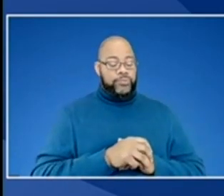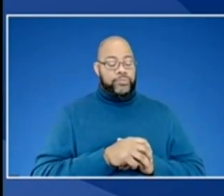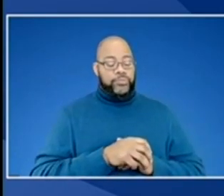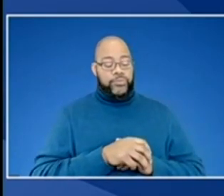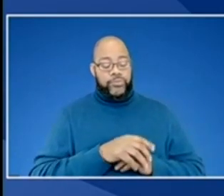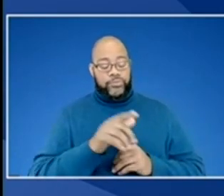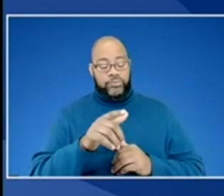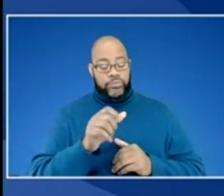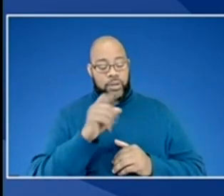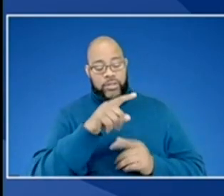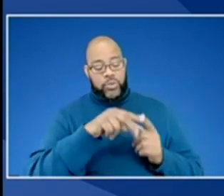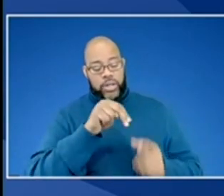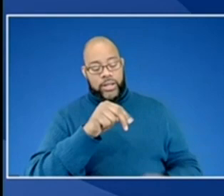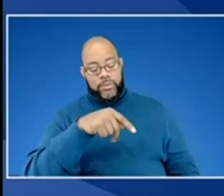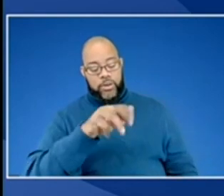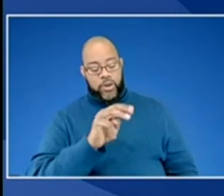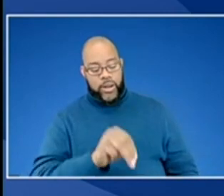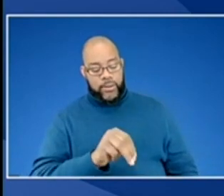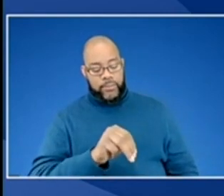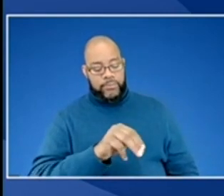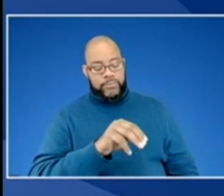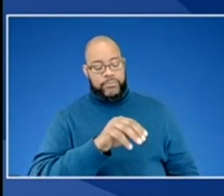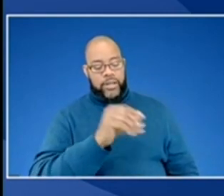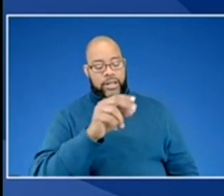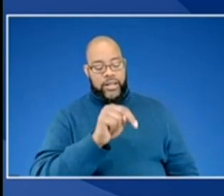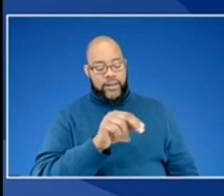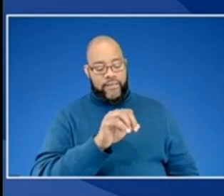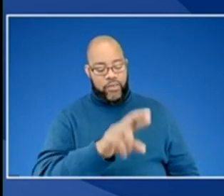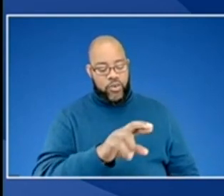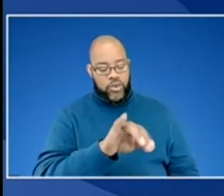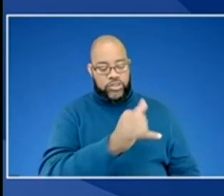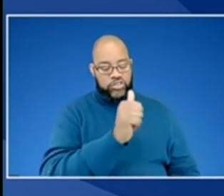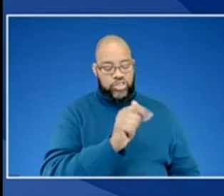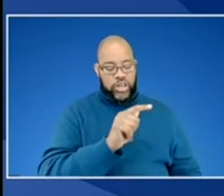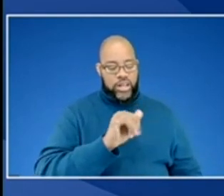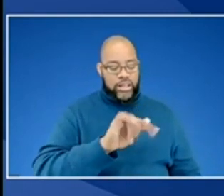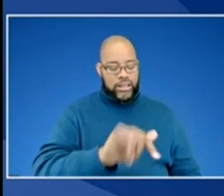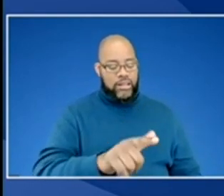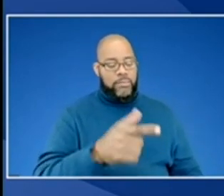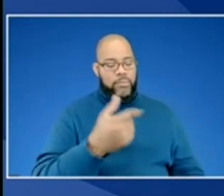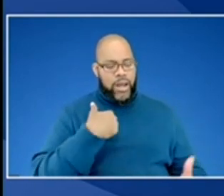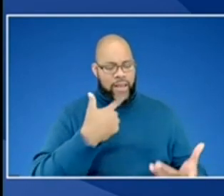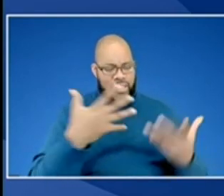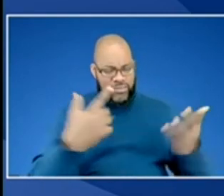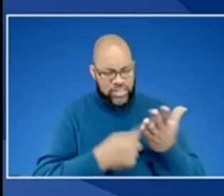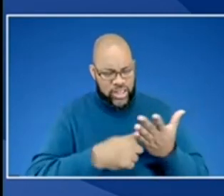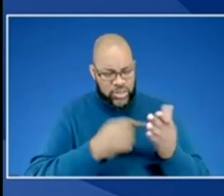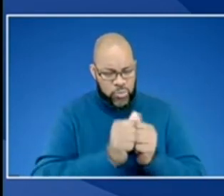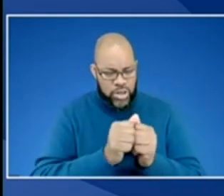NPRM and NFR, but I will note that there was a lot of discussion during the rulemaking as well about some of the